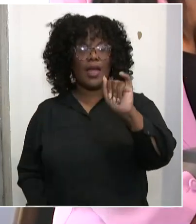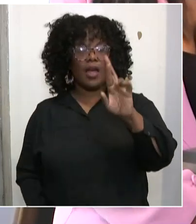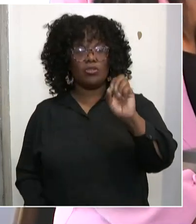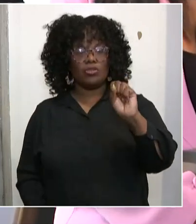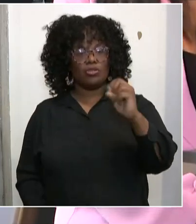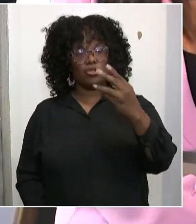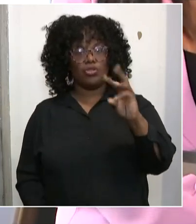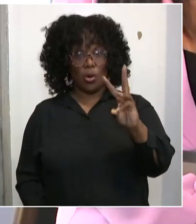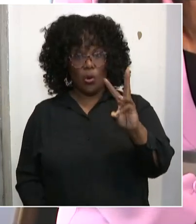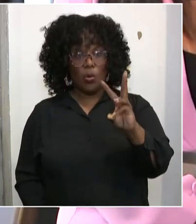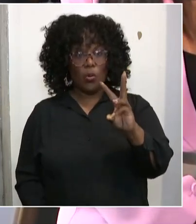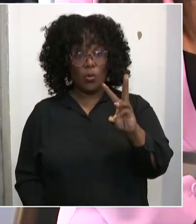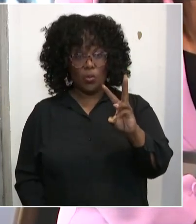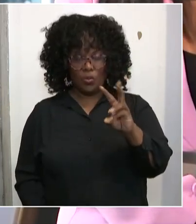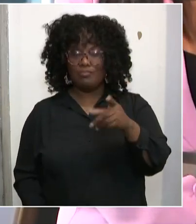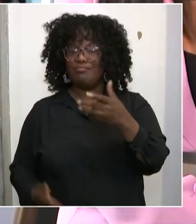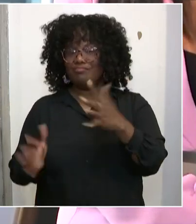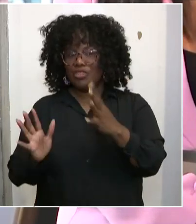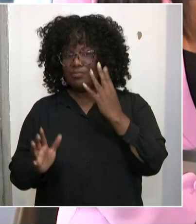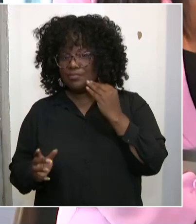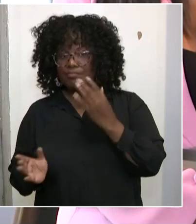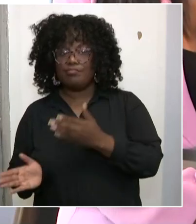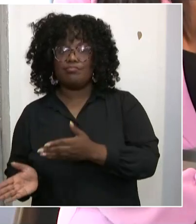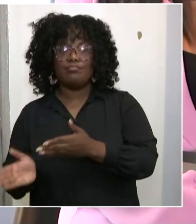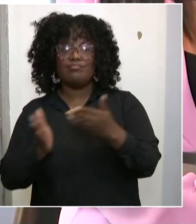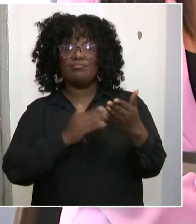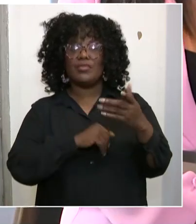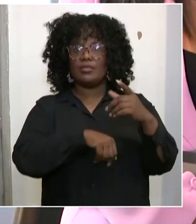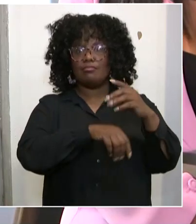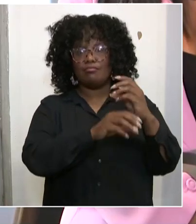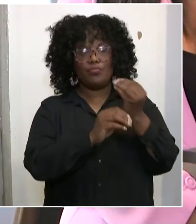so imagine kinda the, the meld, um,